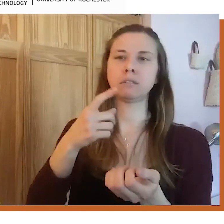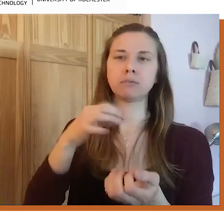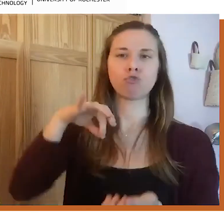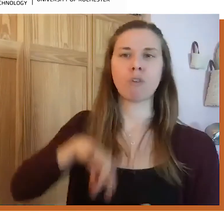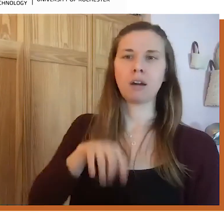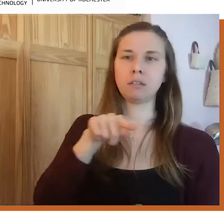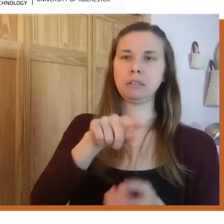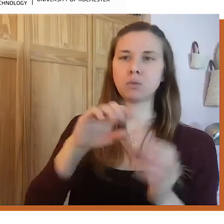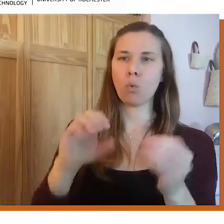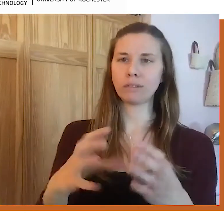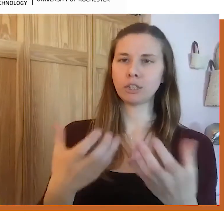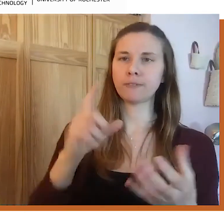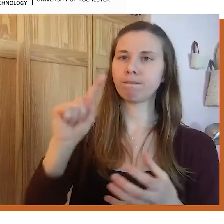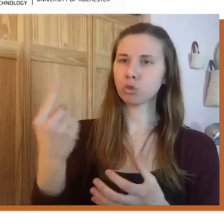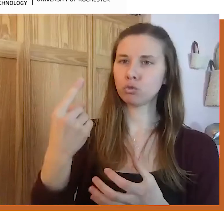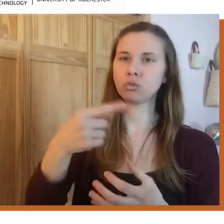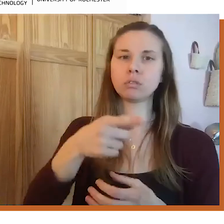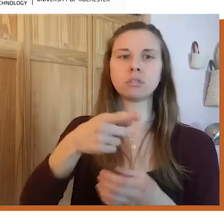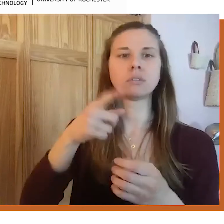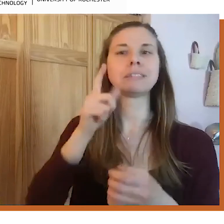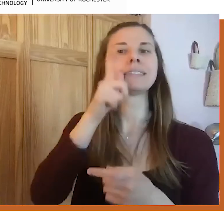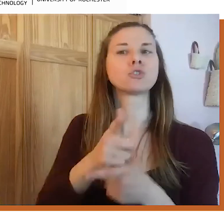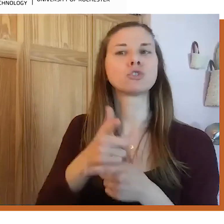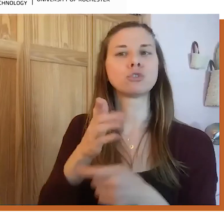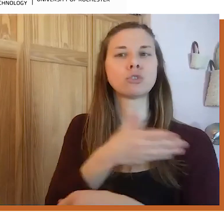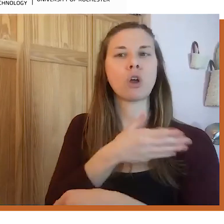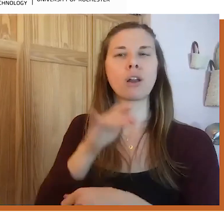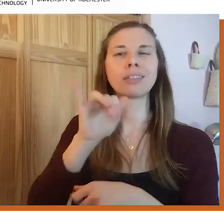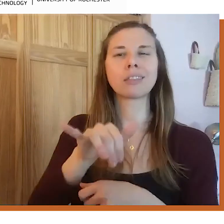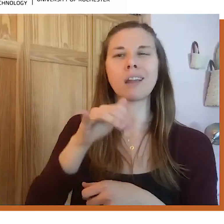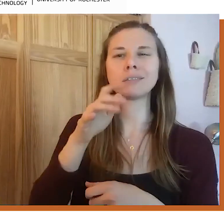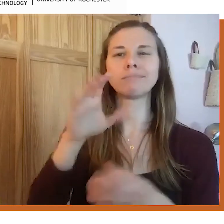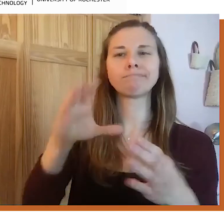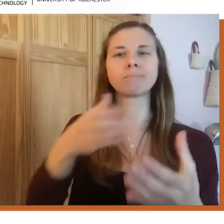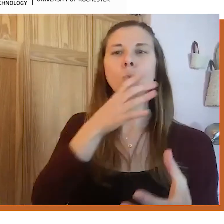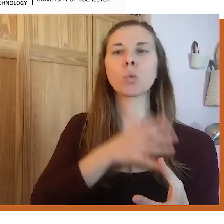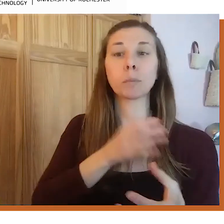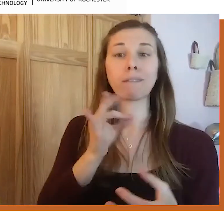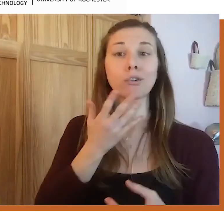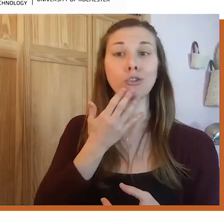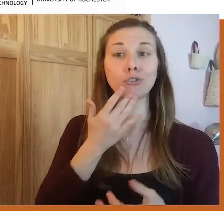I first want to credit this organization SisterSong for this quote.